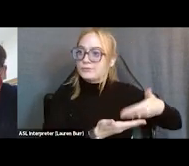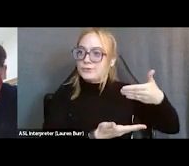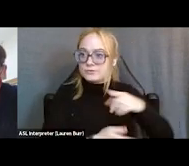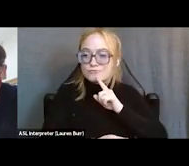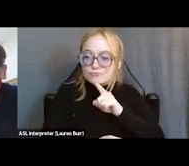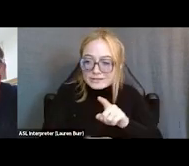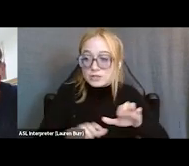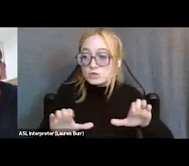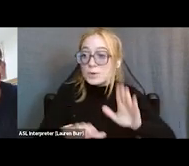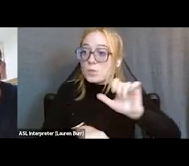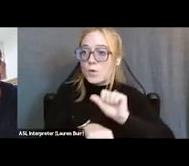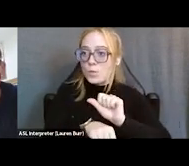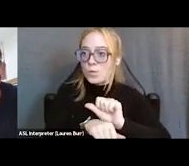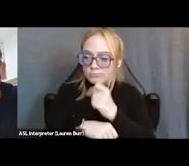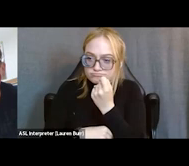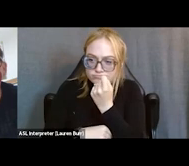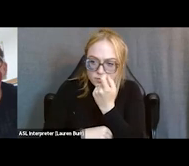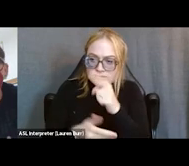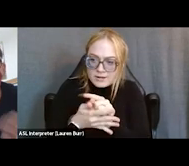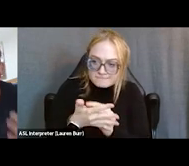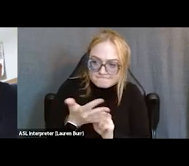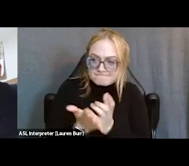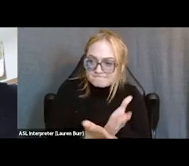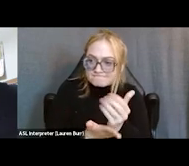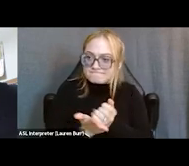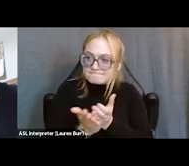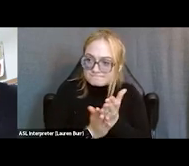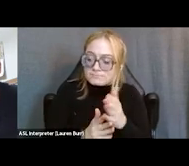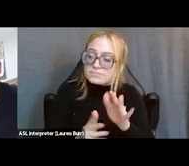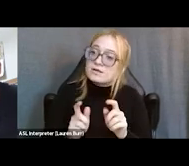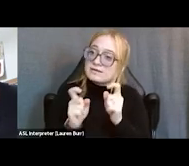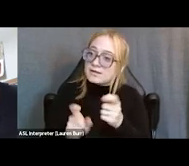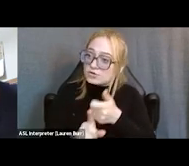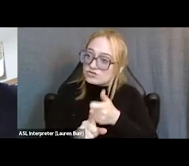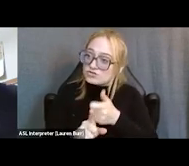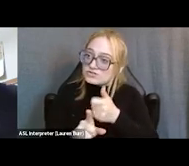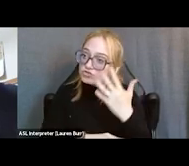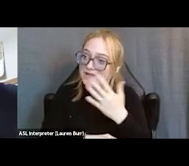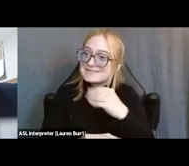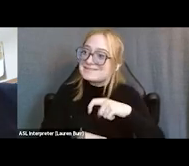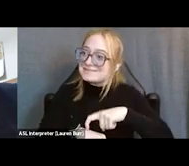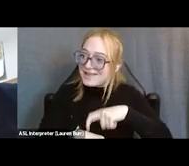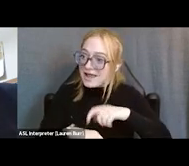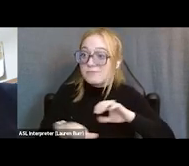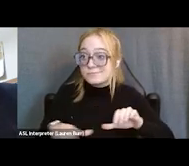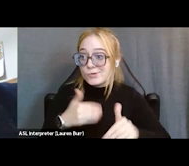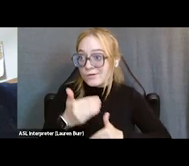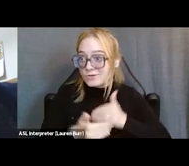is key in that work and giving yourself the grace and the time to do that because it is a process. This is a long game.